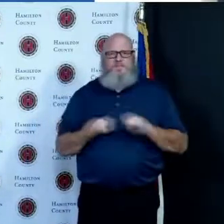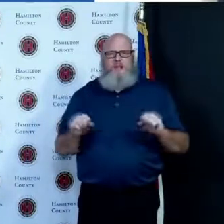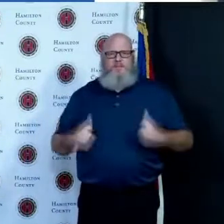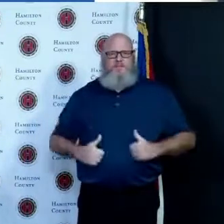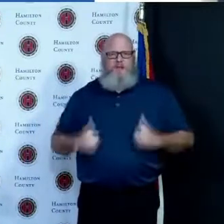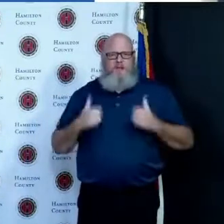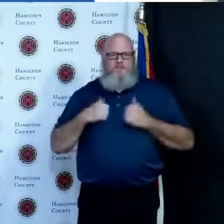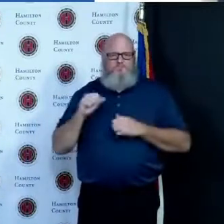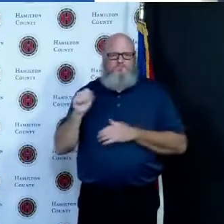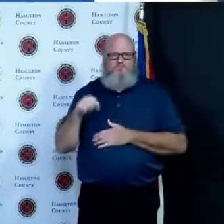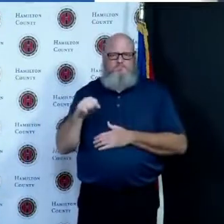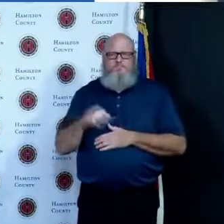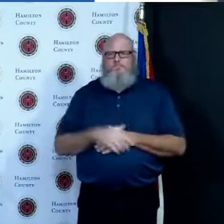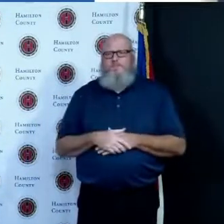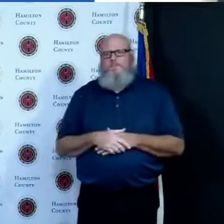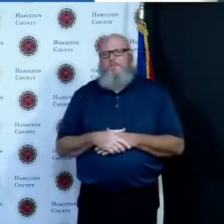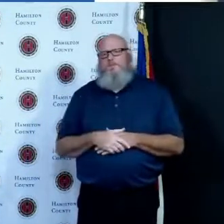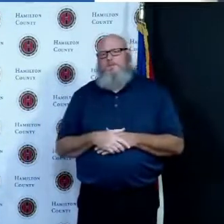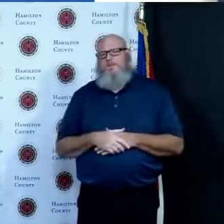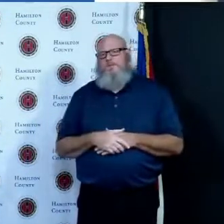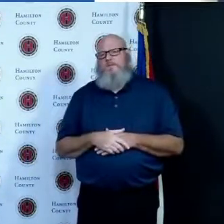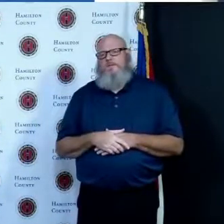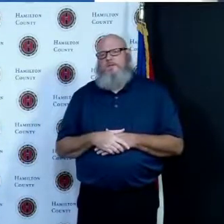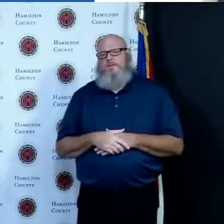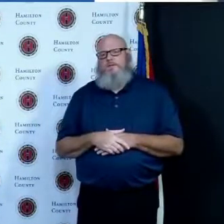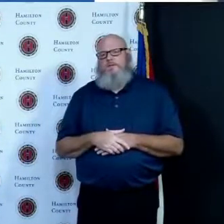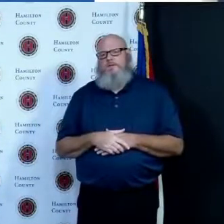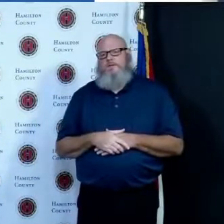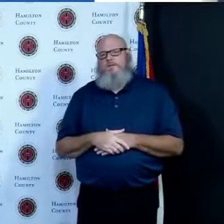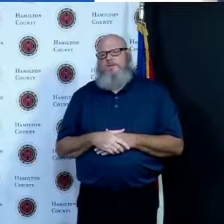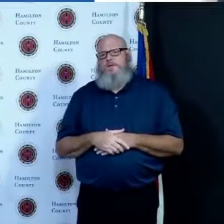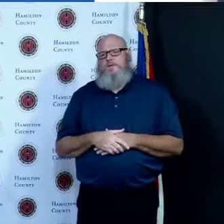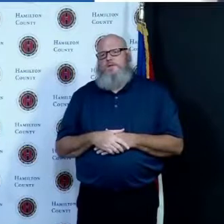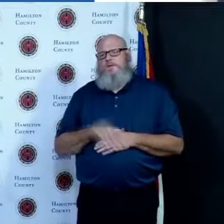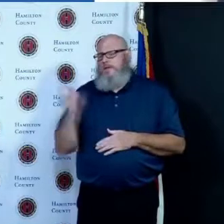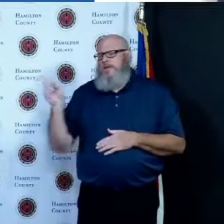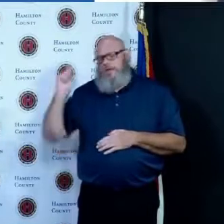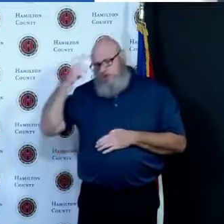comes Governor announced a few things yesterday I believe during his press conference including the